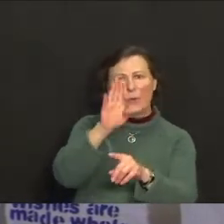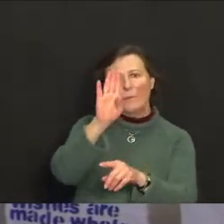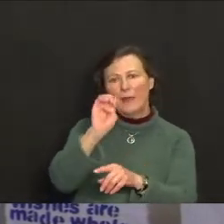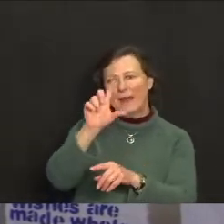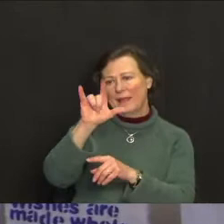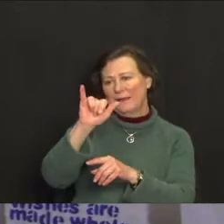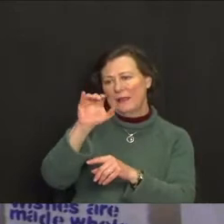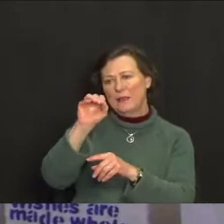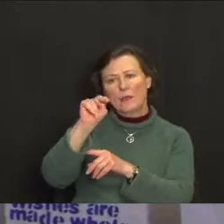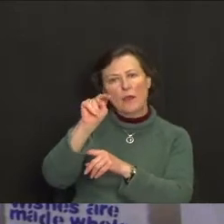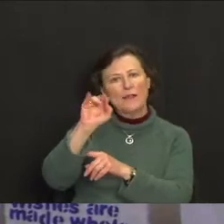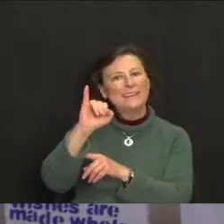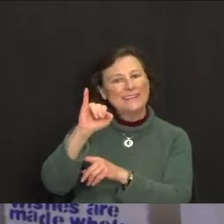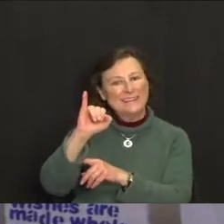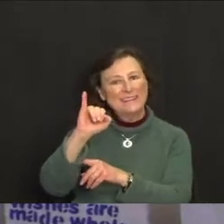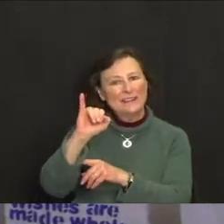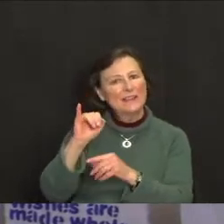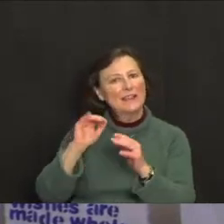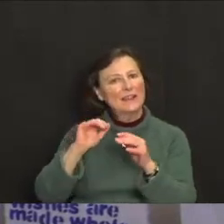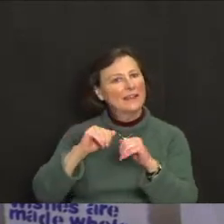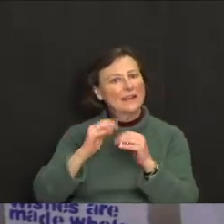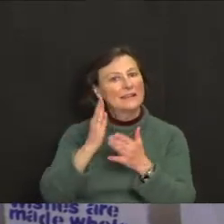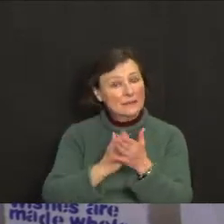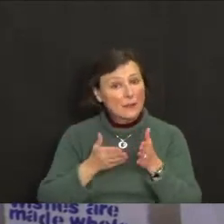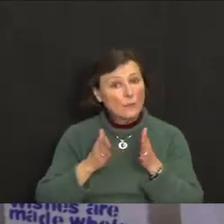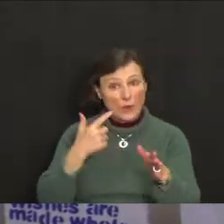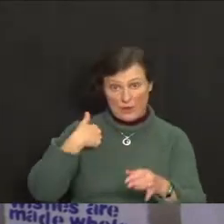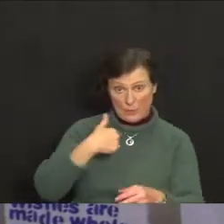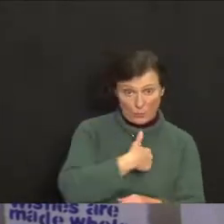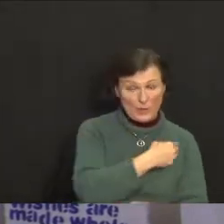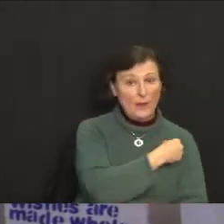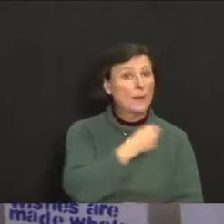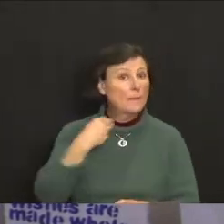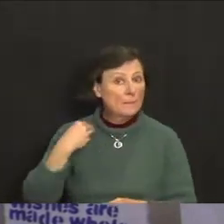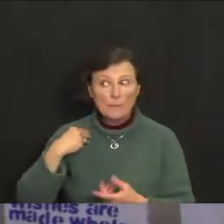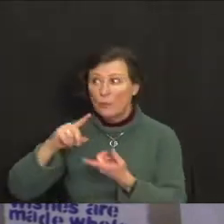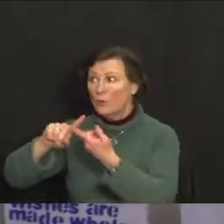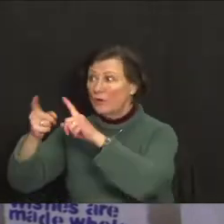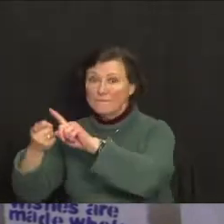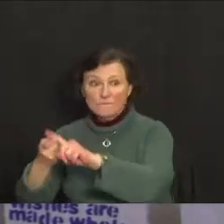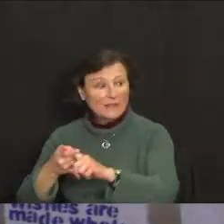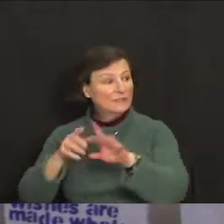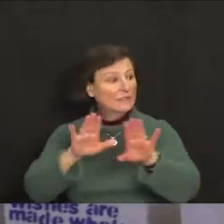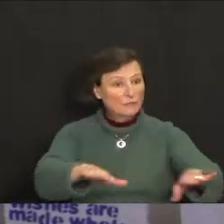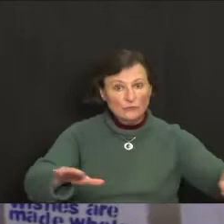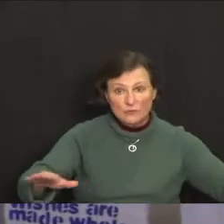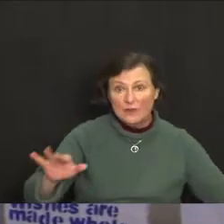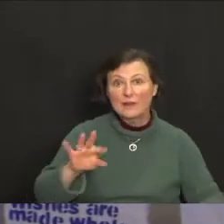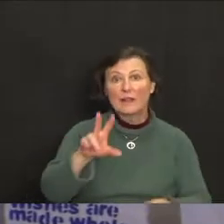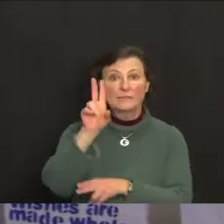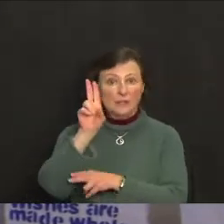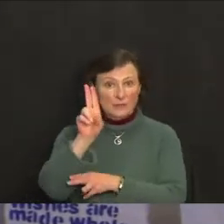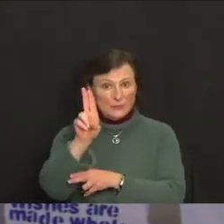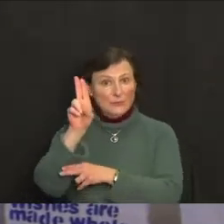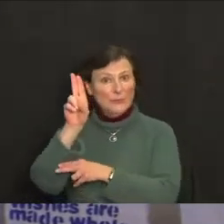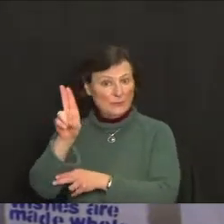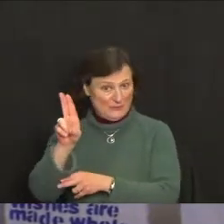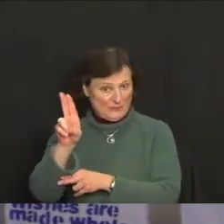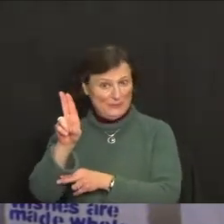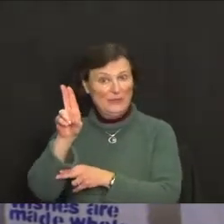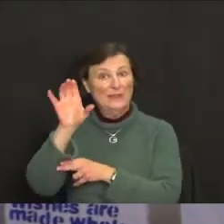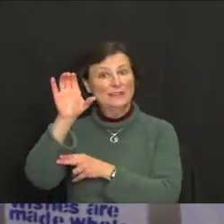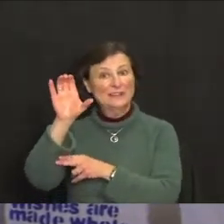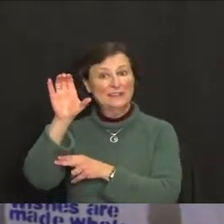some ways we, the members and friends and children of the Unitarian Universalist Congregation